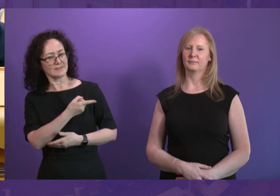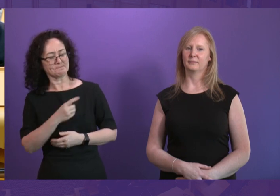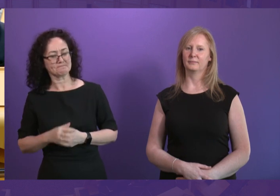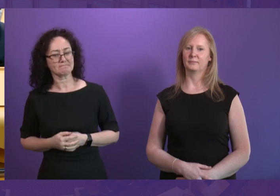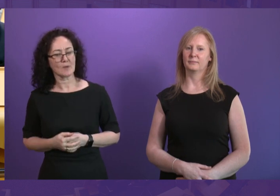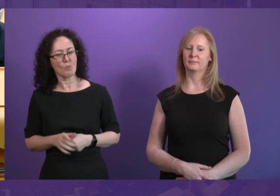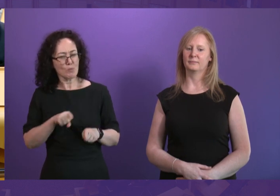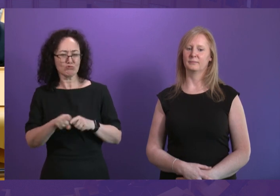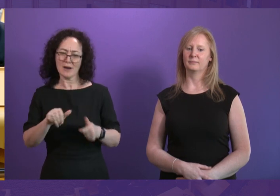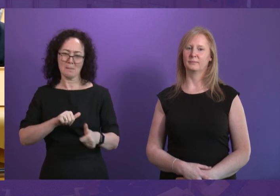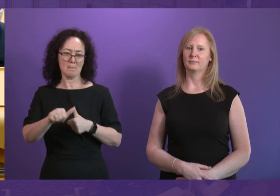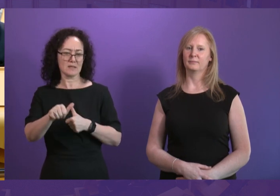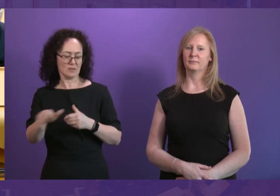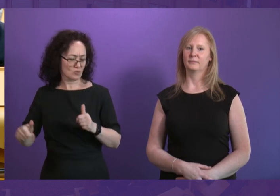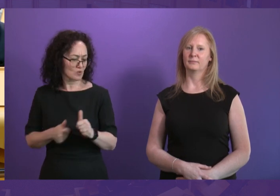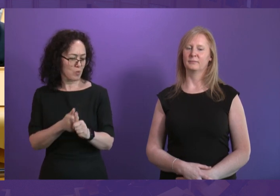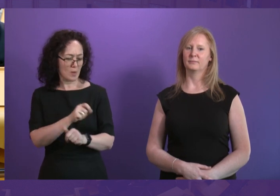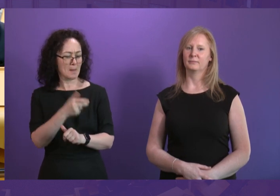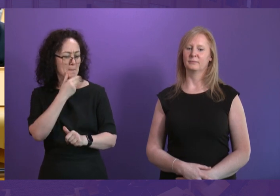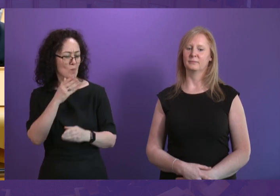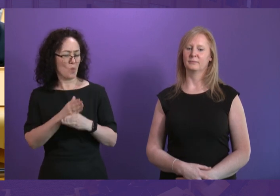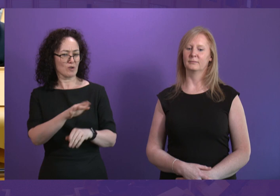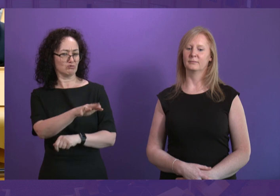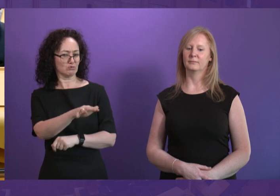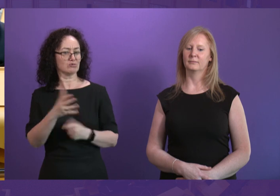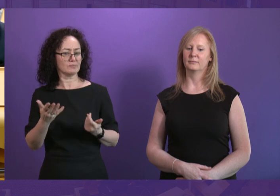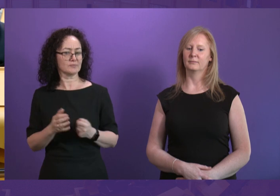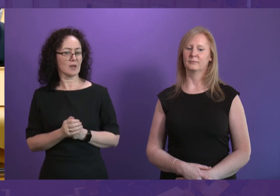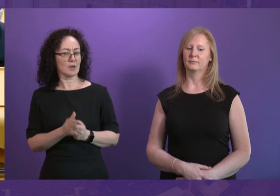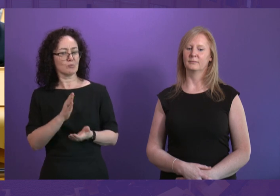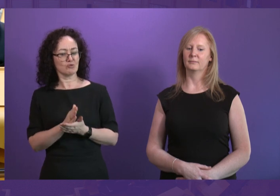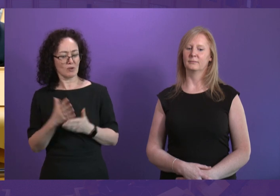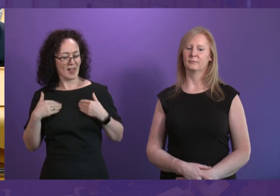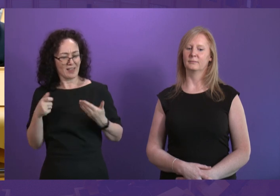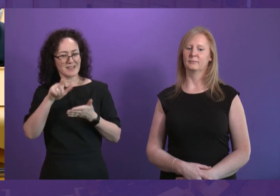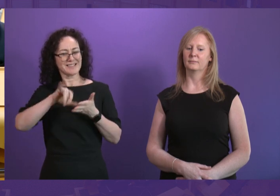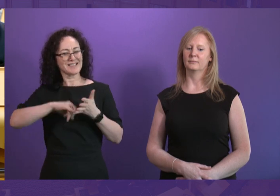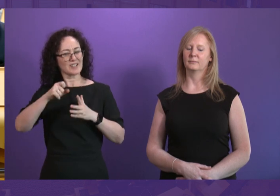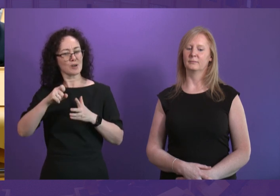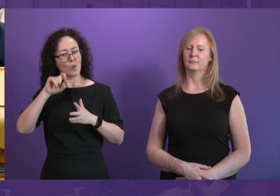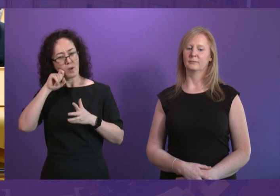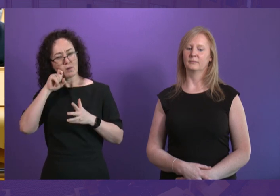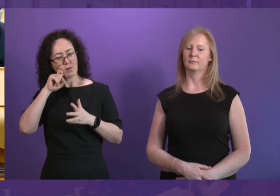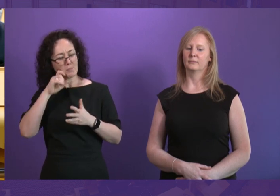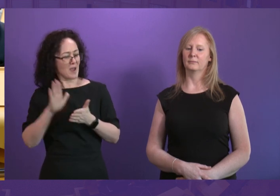can to help the employees concerned, and I am sure that the Cabinet Secretary for Health and Sport would be happy to talk to Monica Lennon about the further actions that the